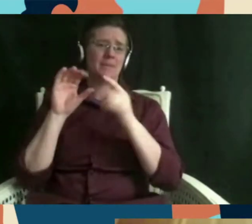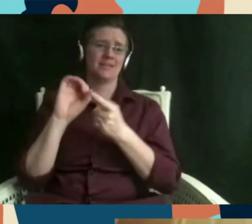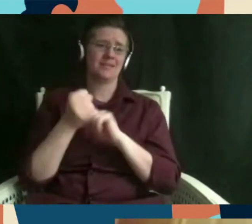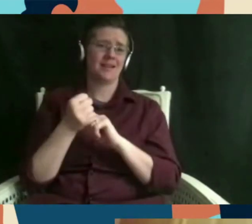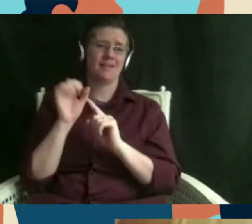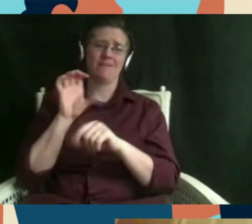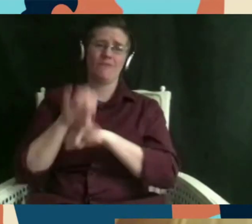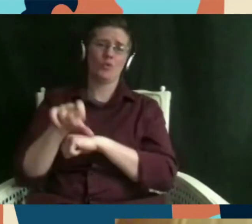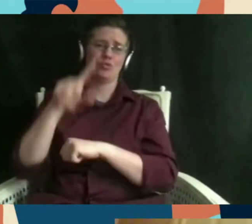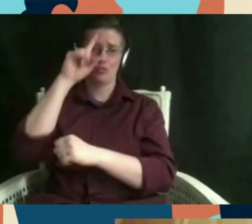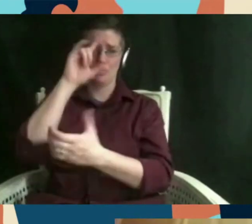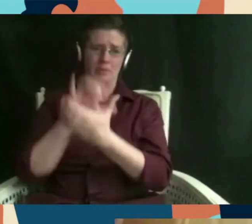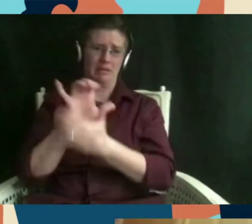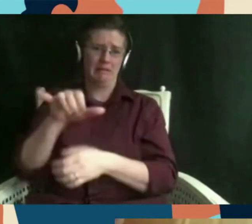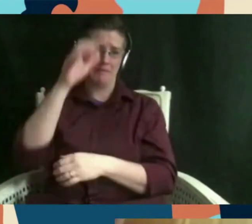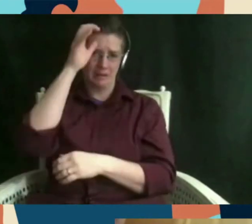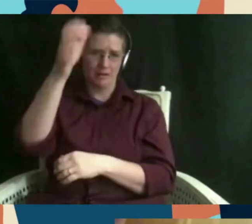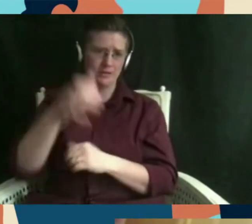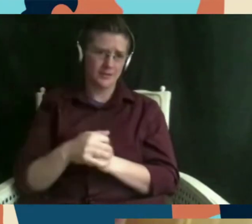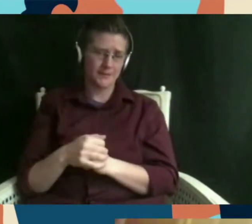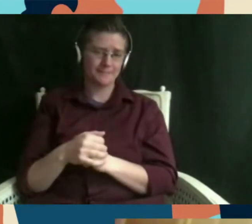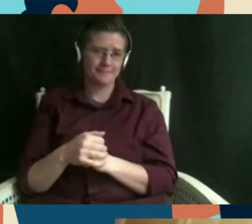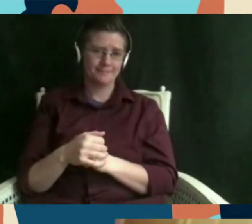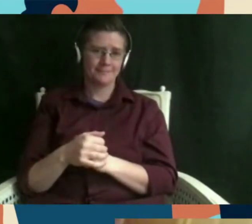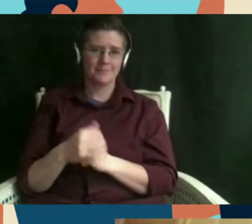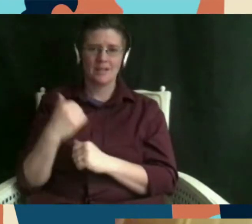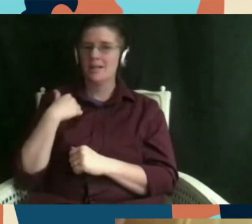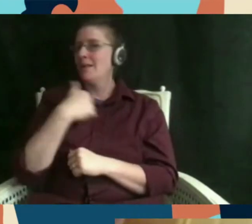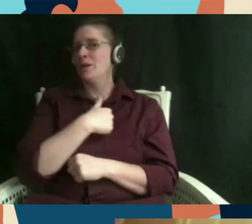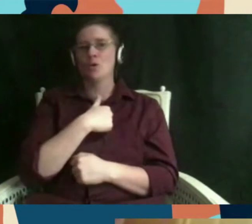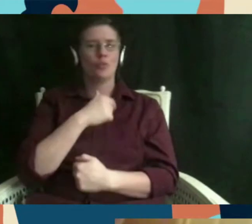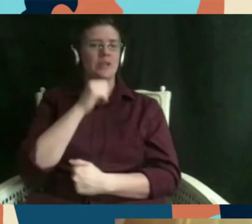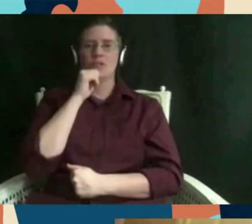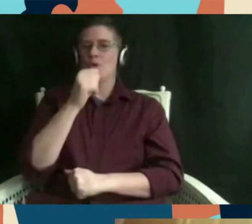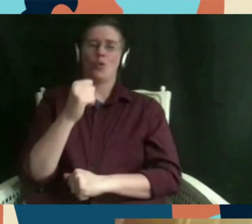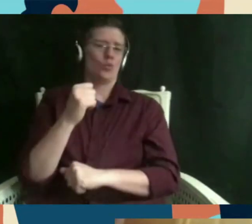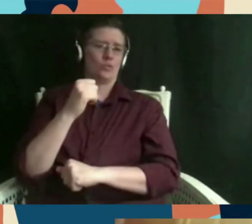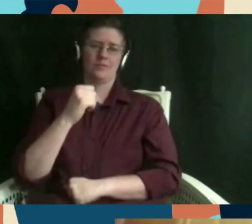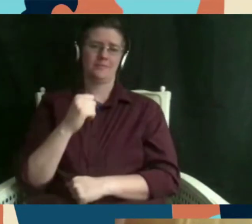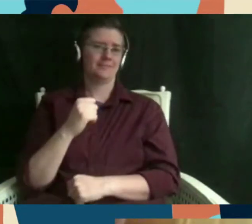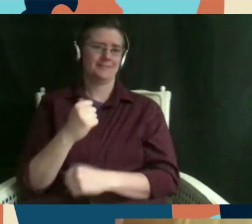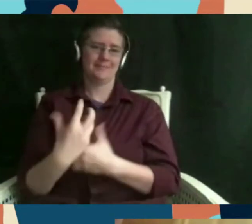because we don't choose to internalize that that's just pressed upon us from a very young age you